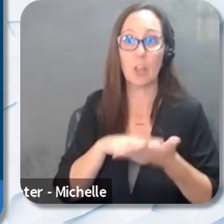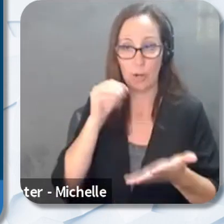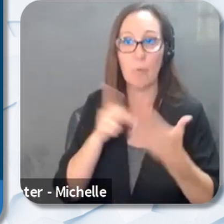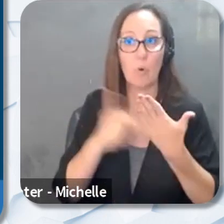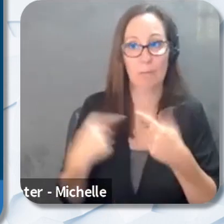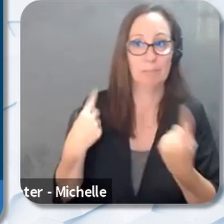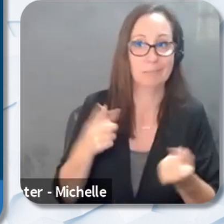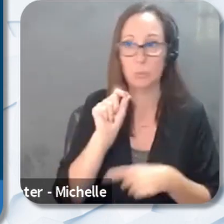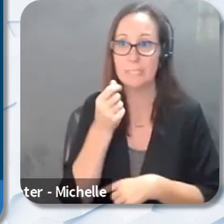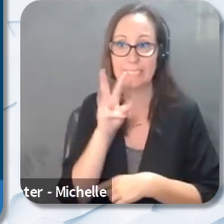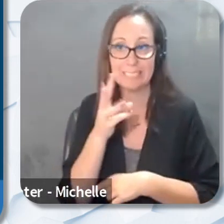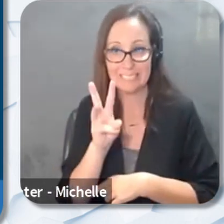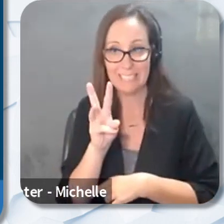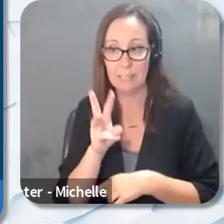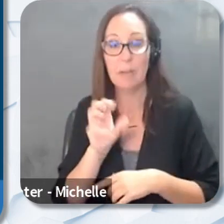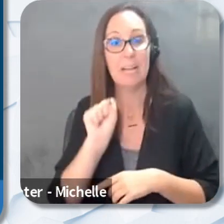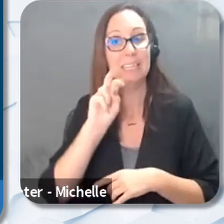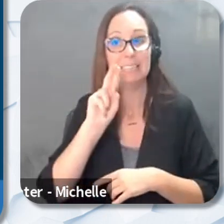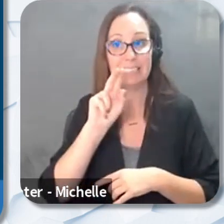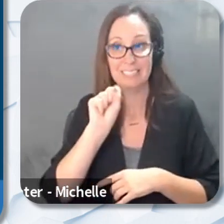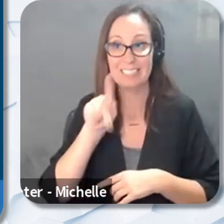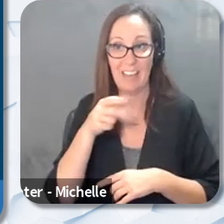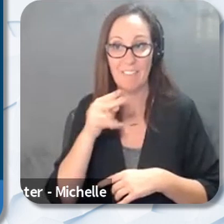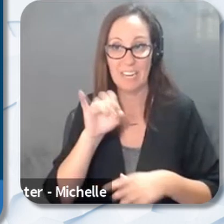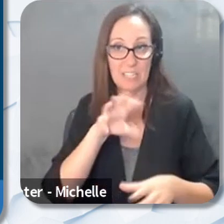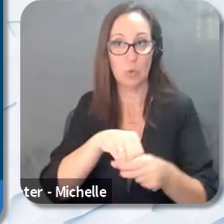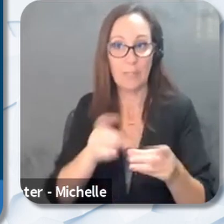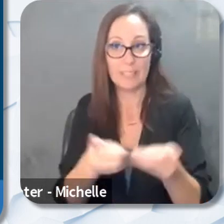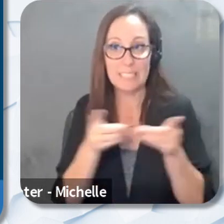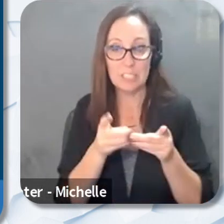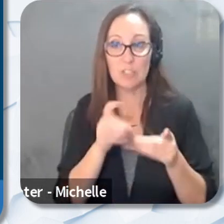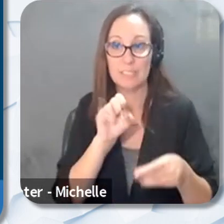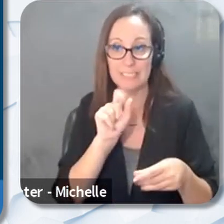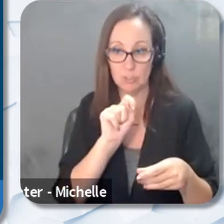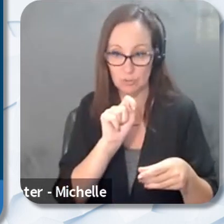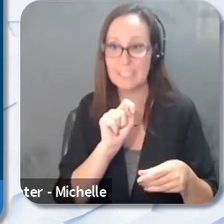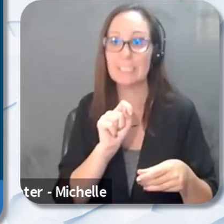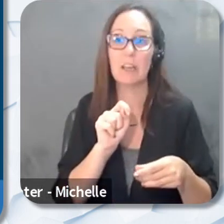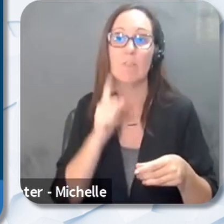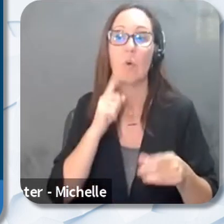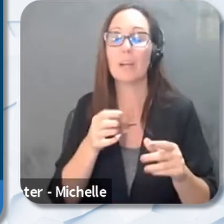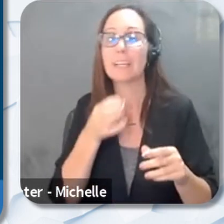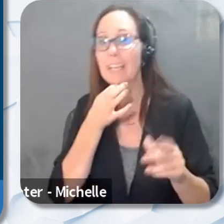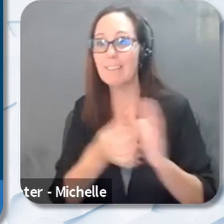2016. stephanie joined the district as a program manager for gifted and talented education in 2015.